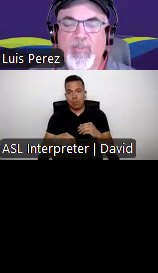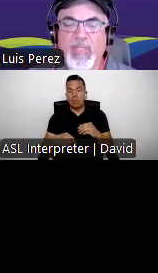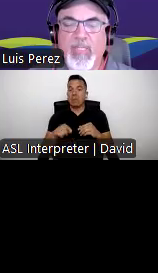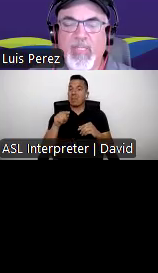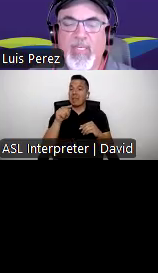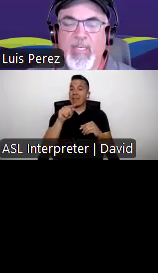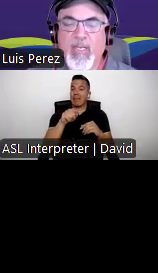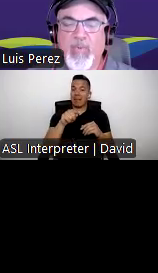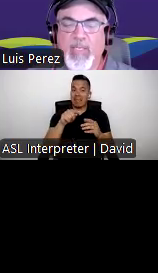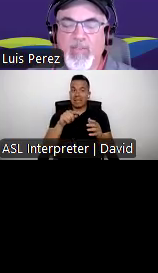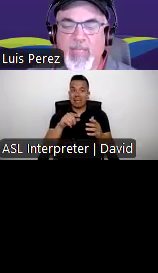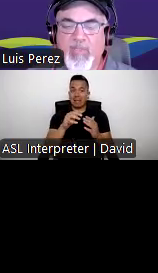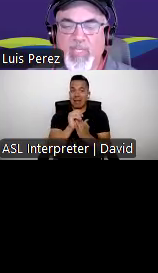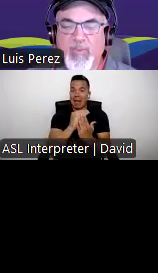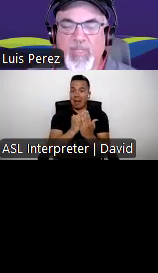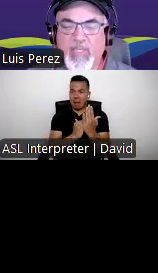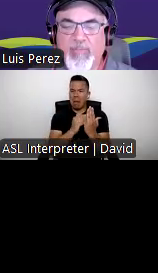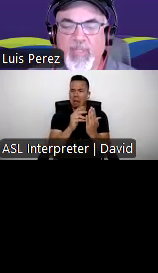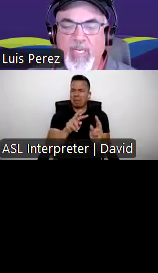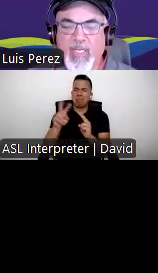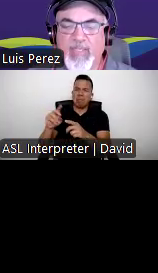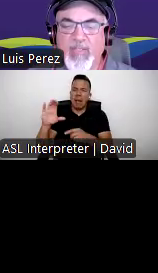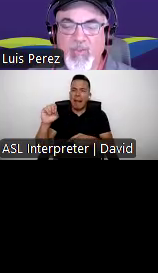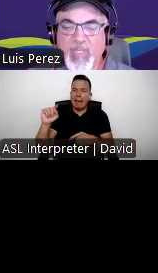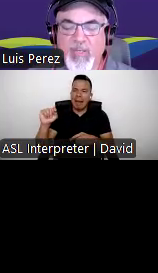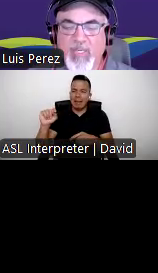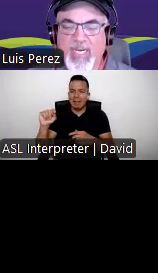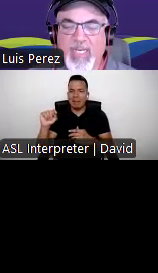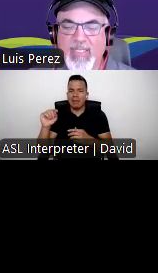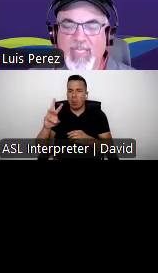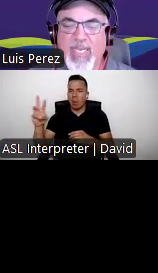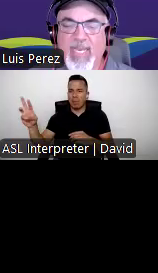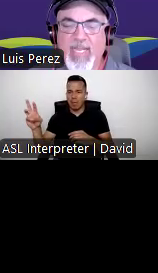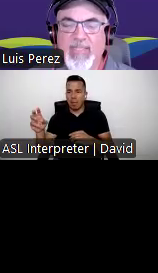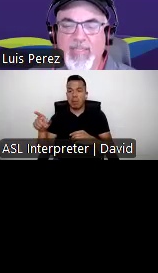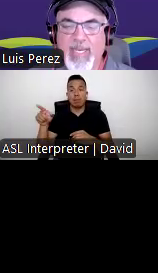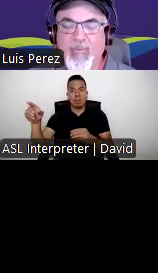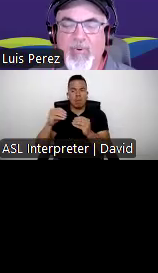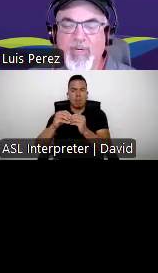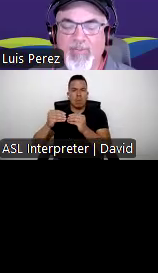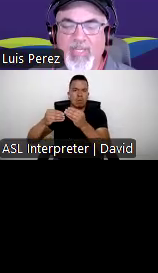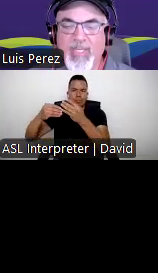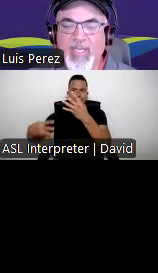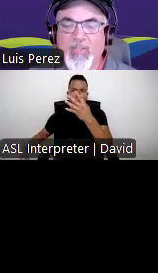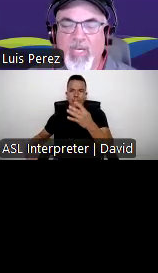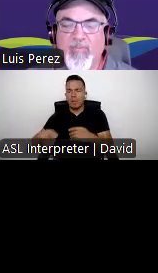website. We actually have a special website for the guidelines, udlguidelines.cast.org. And so I